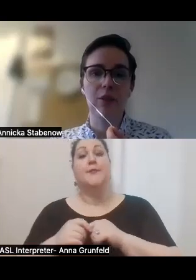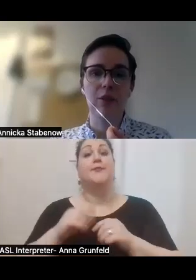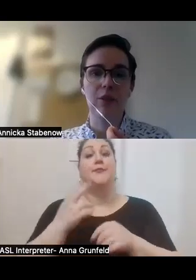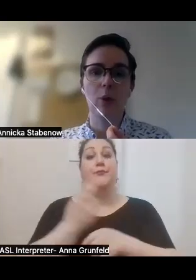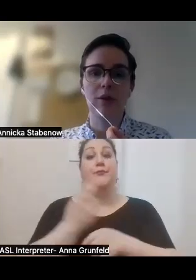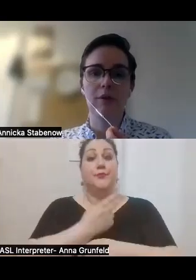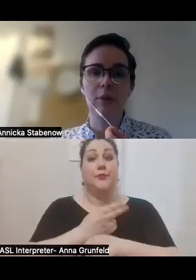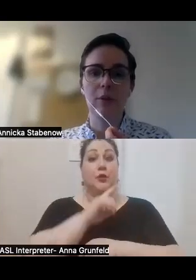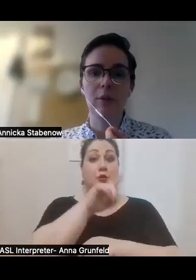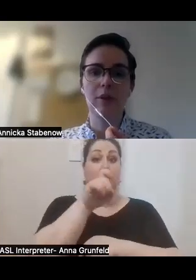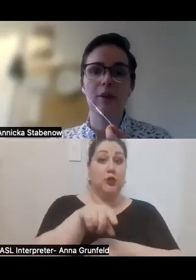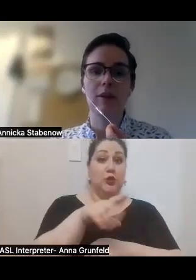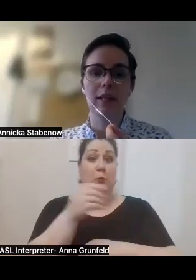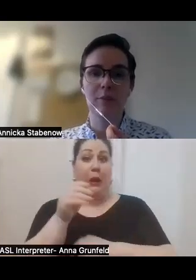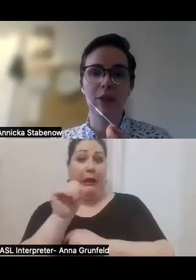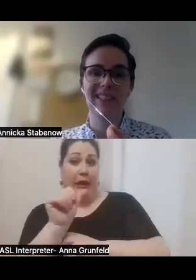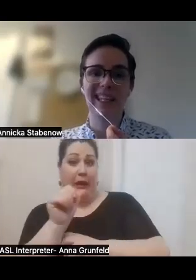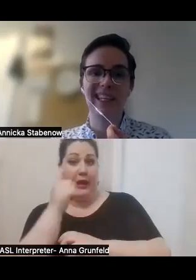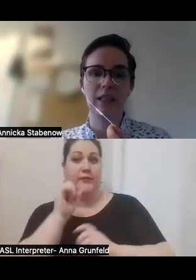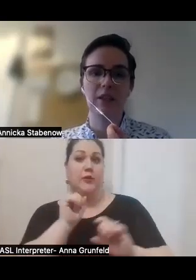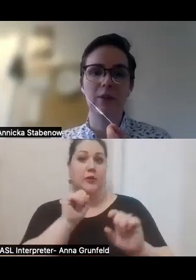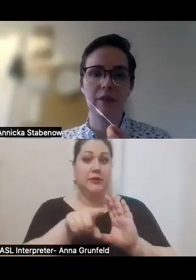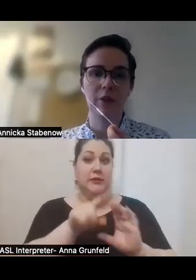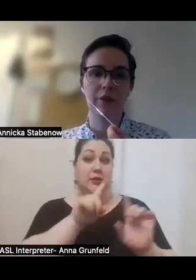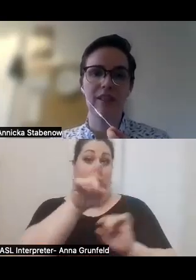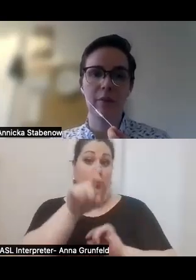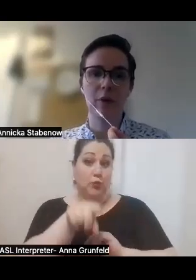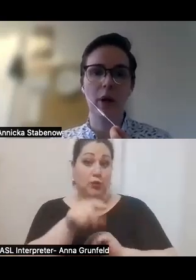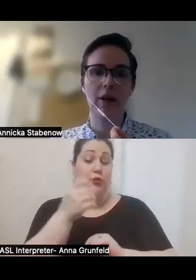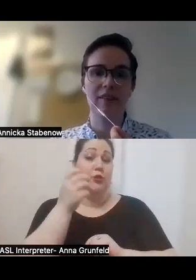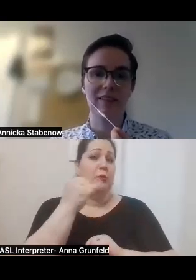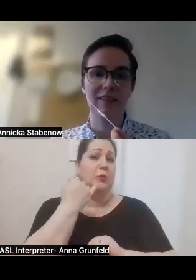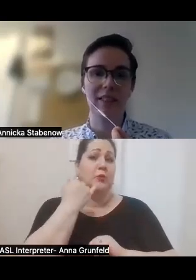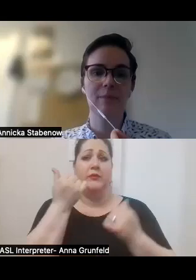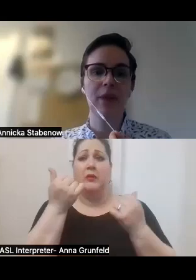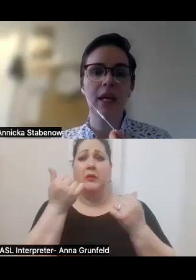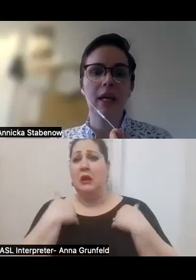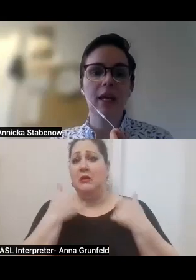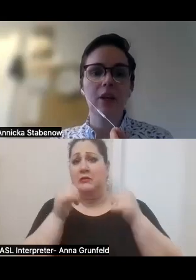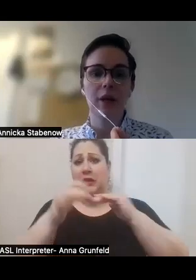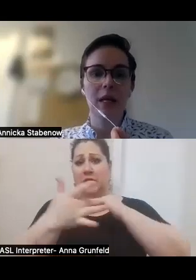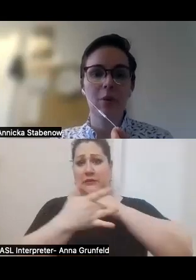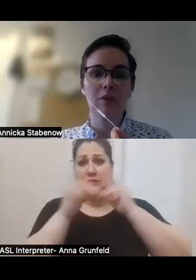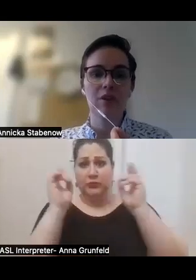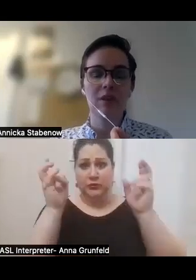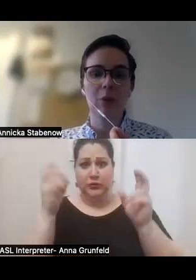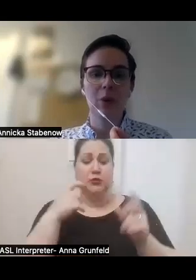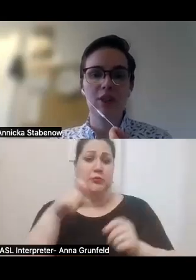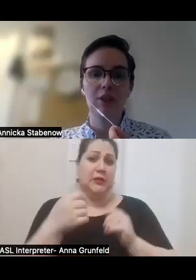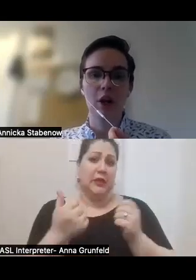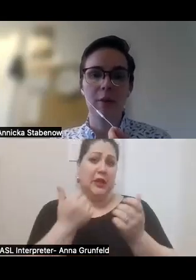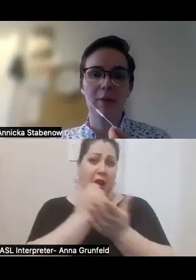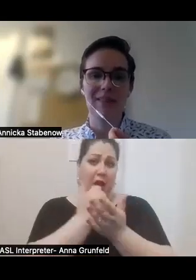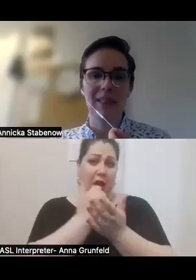Or if you experience any technical difficulties and require assistance, you're able to submit questions anonymously.